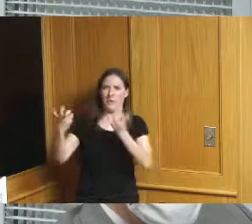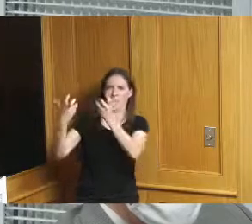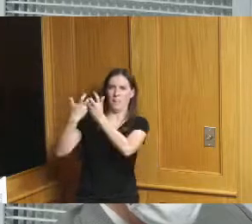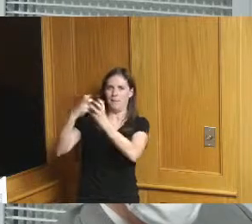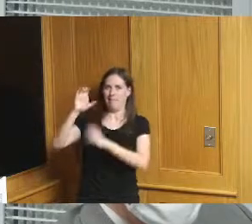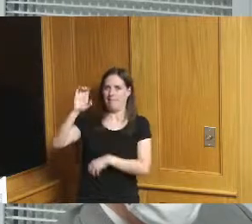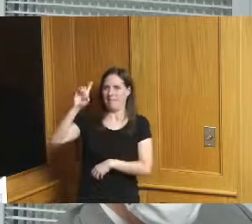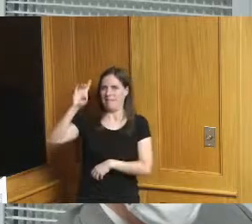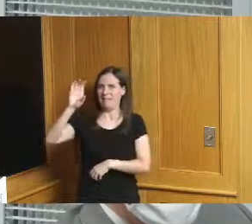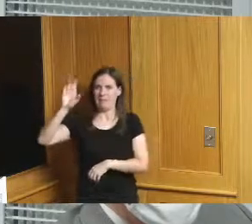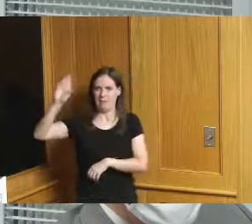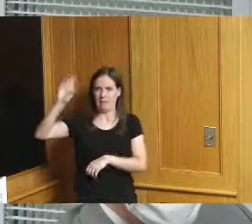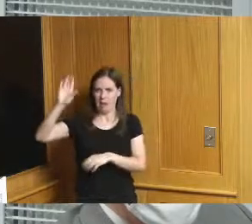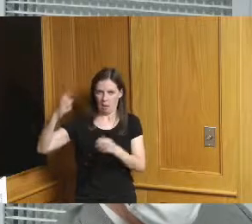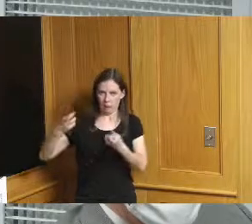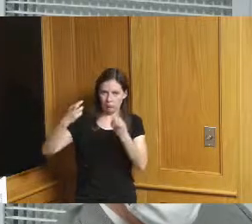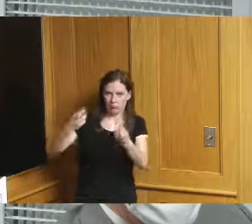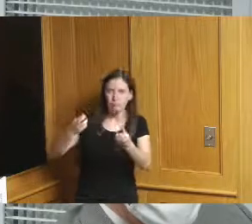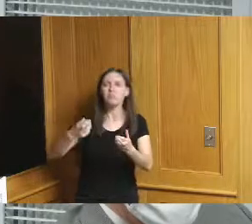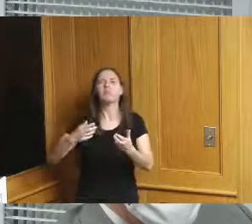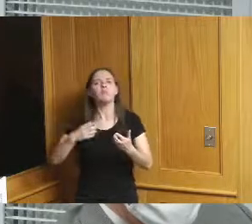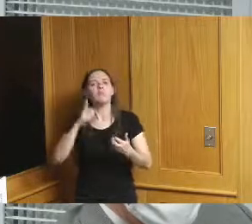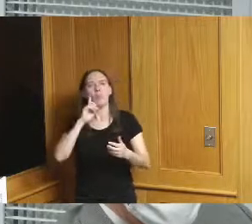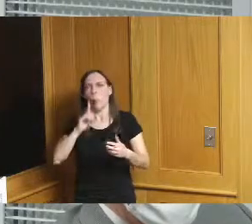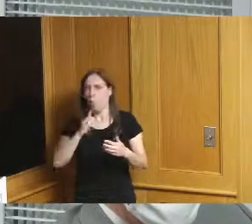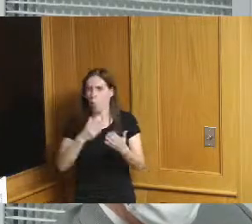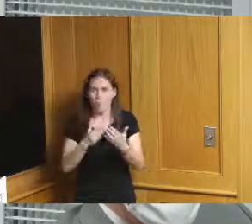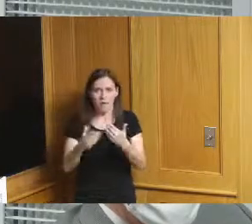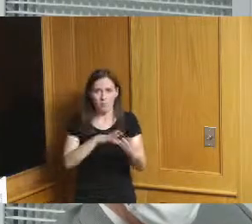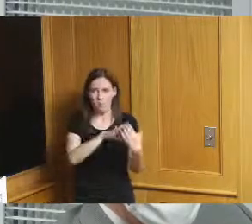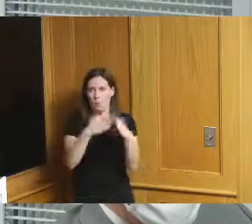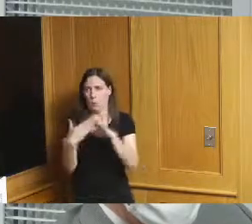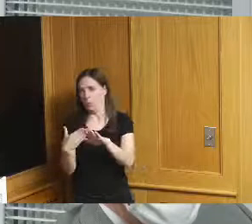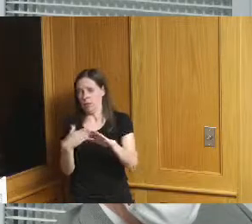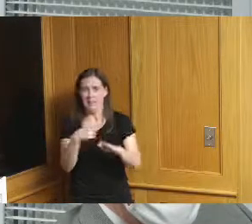is recommending for any community that has substantial or high spread of gobind